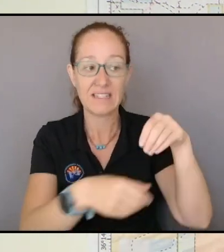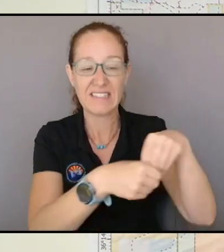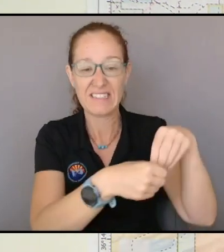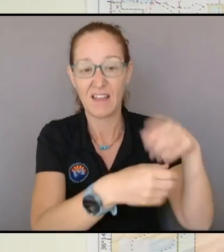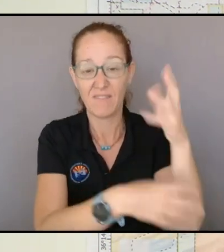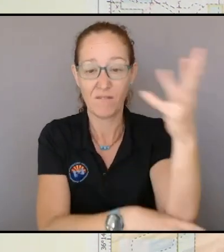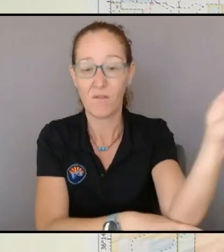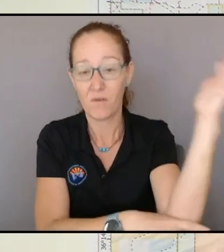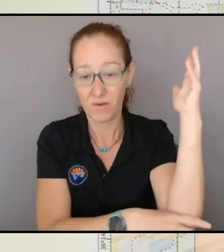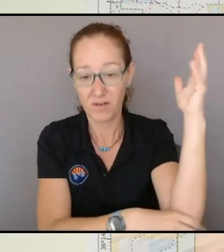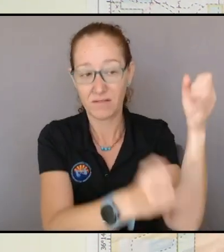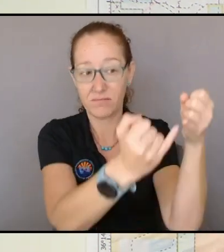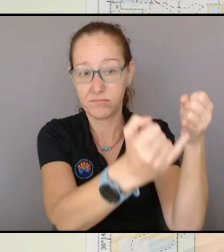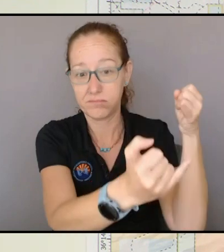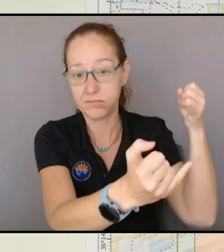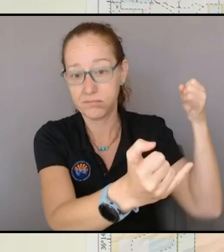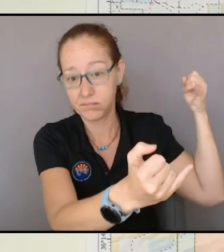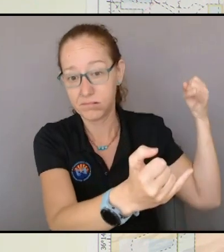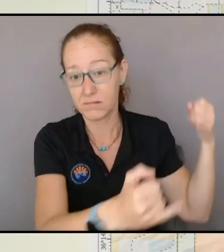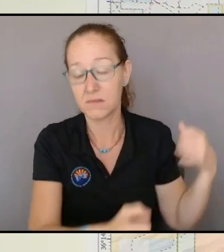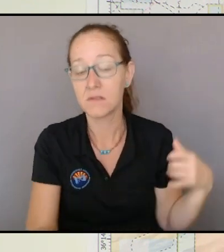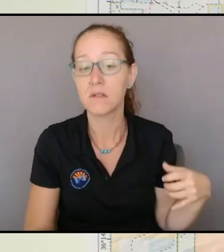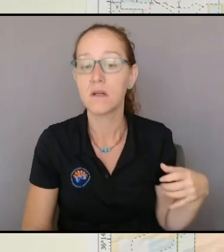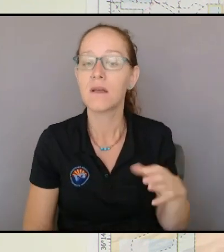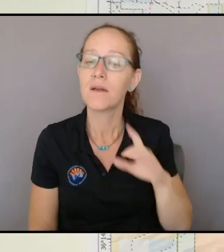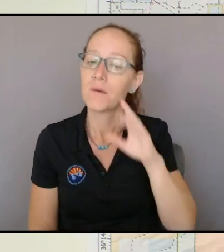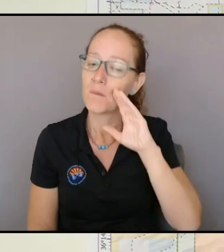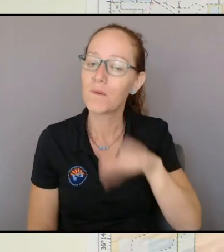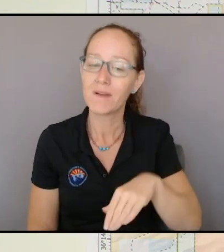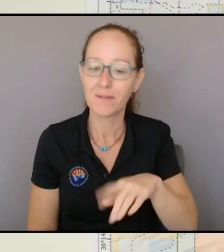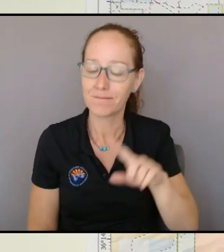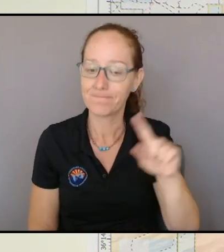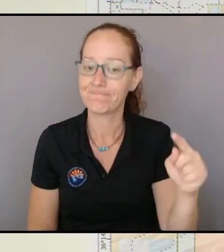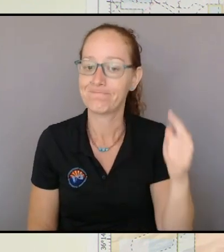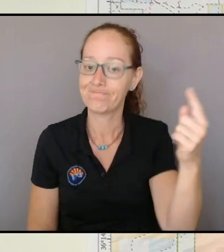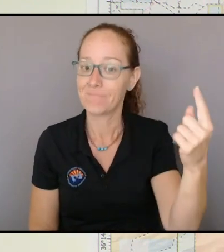into Penasco and into the Picuris Pueblo. And so